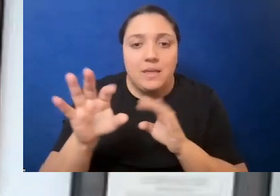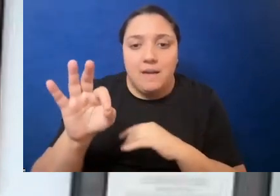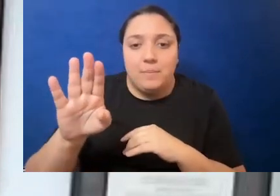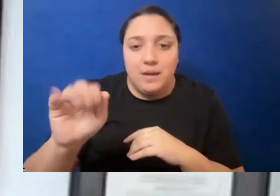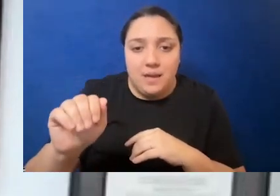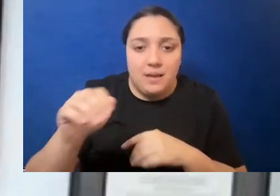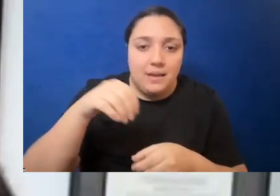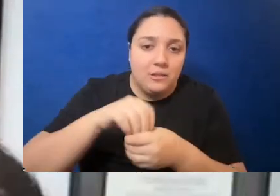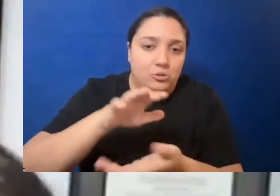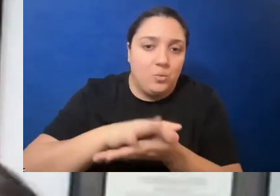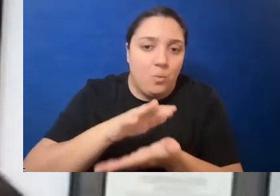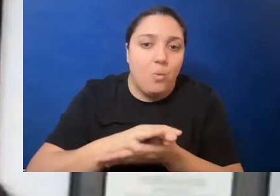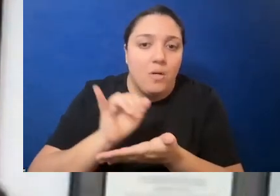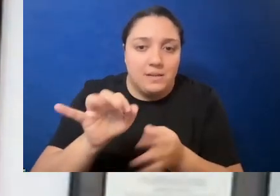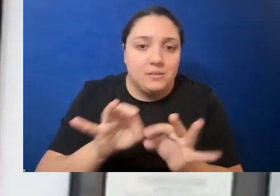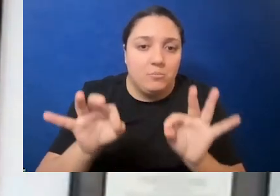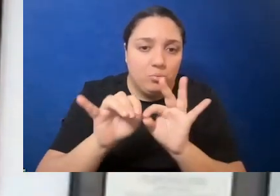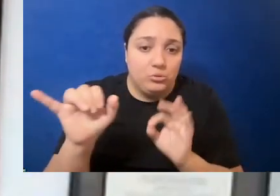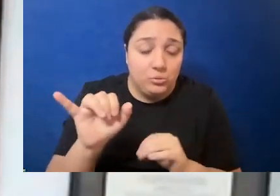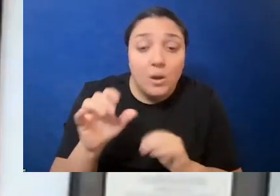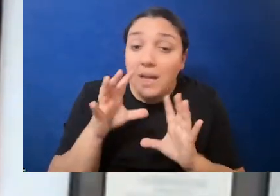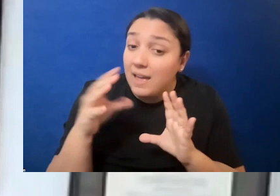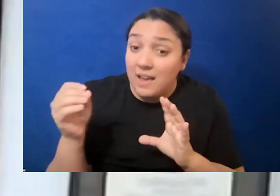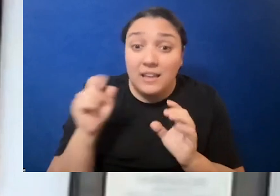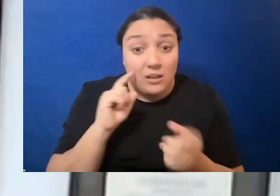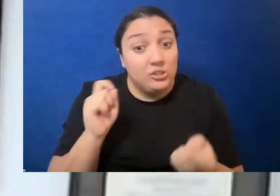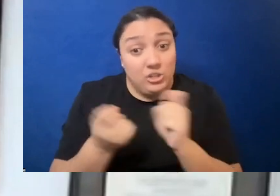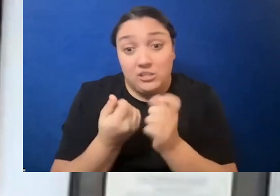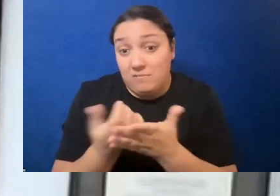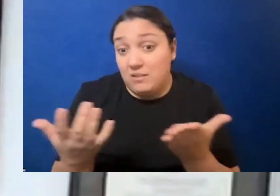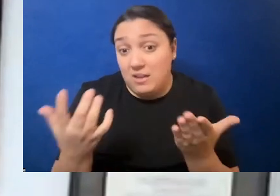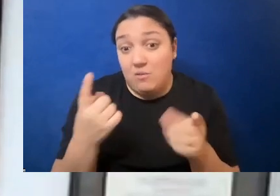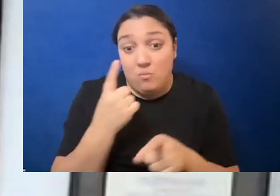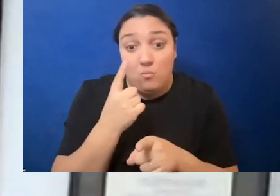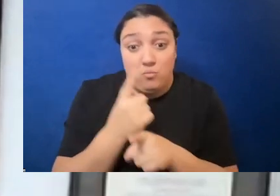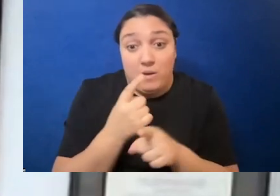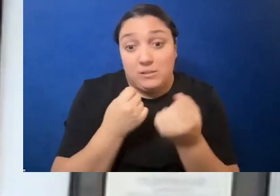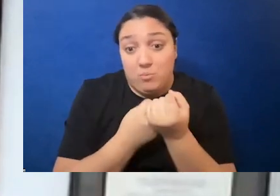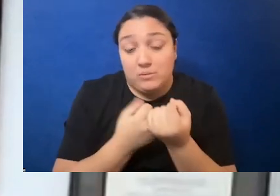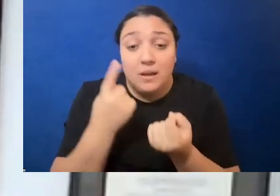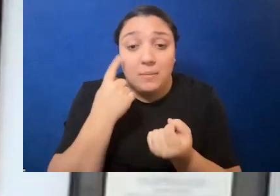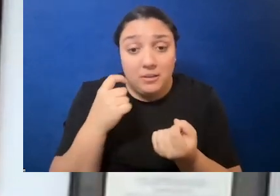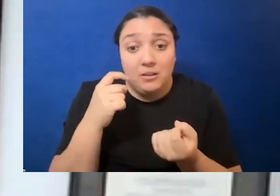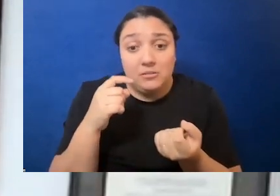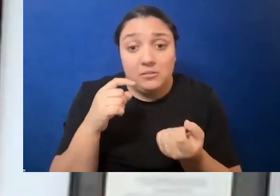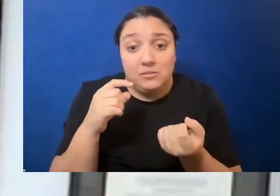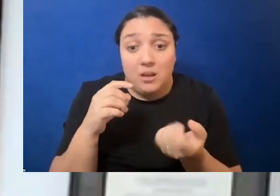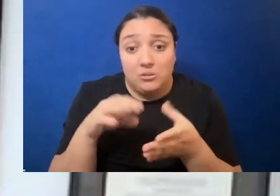BEHAVIOR PLAN IN THE SCHOOL IS CRITICAL. IT CAN TURN THINGS AROUND WITH THE RIGHT SUPPORTS BECAUSE